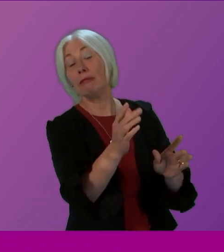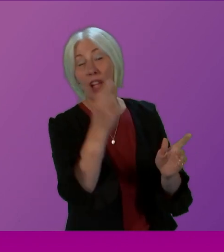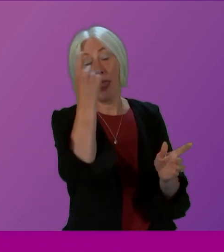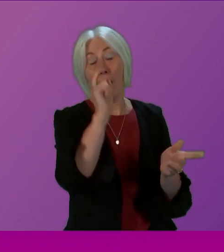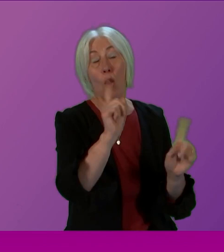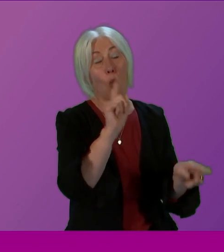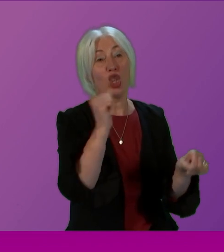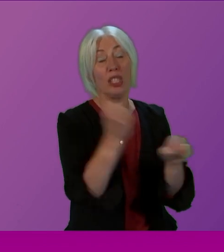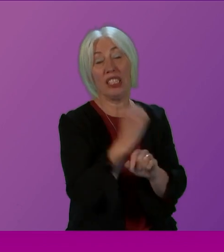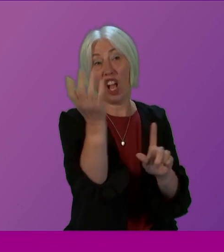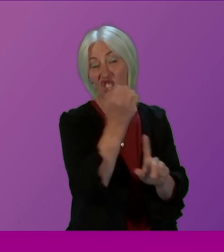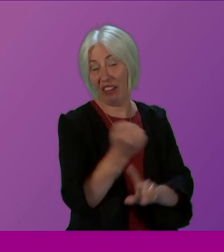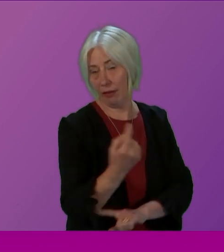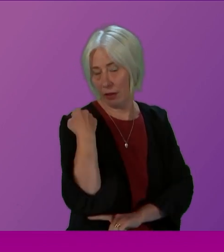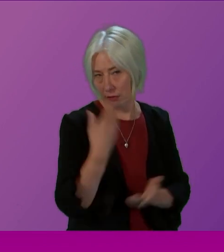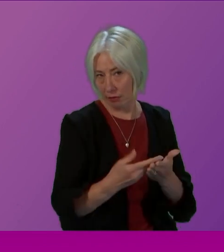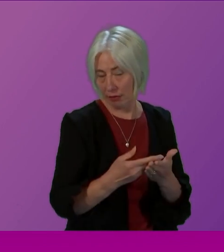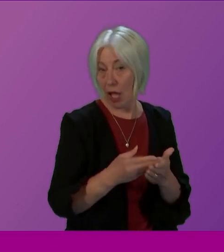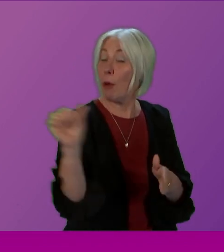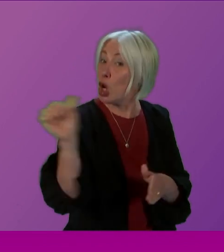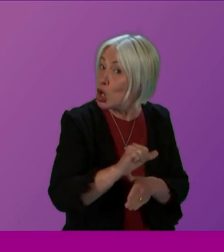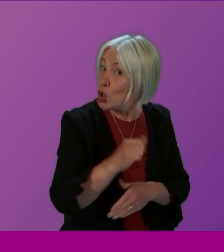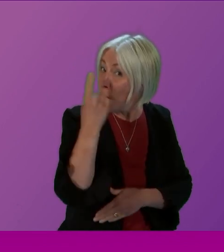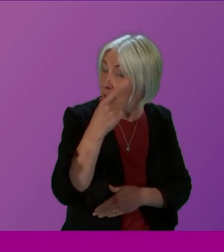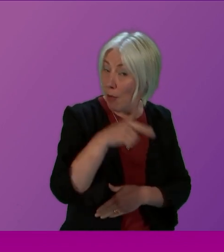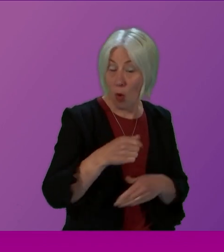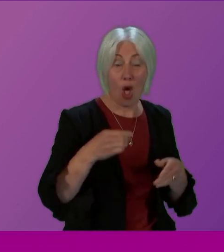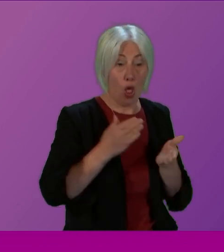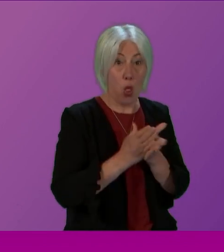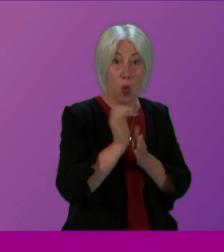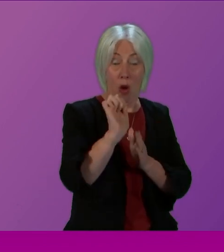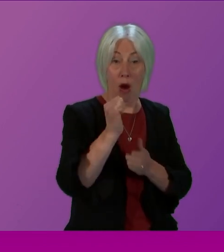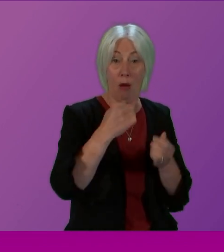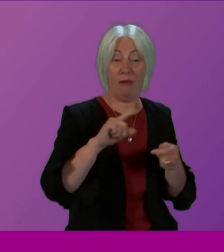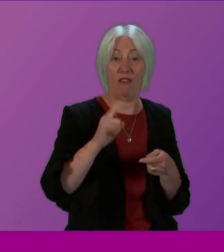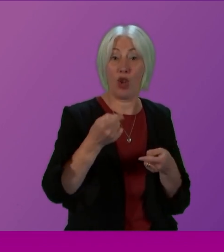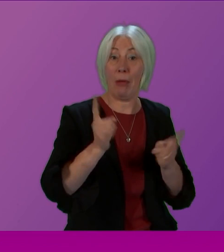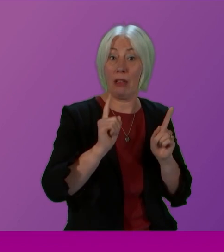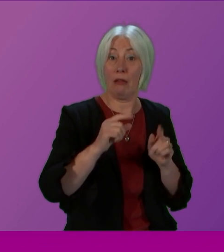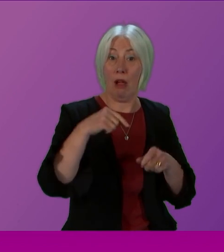reflect on the fact that those ferries, which have been in construction throughout her time